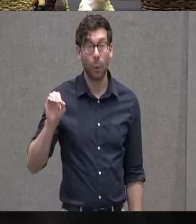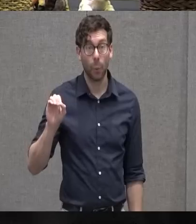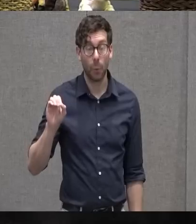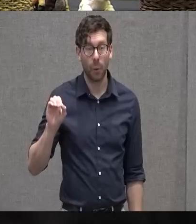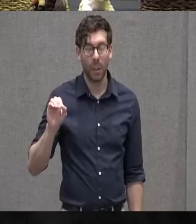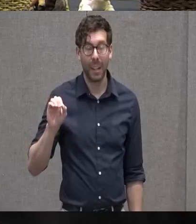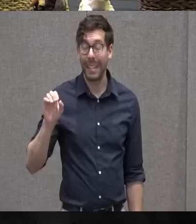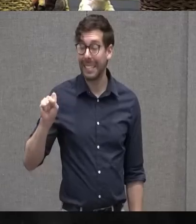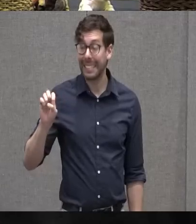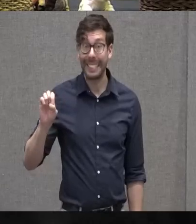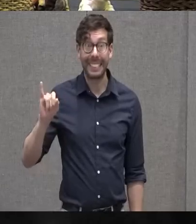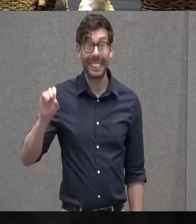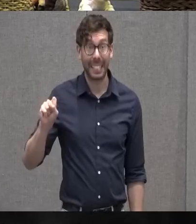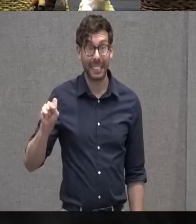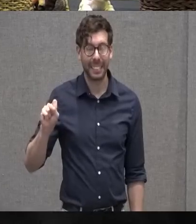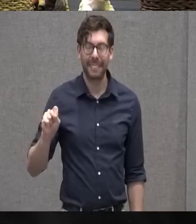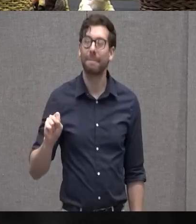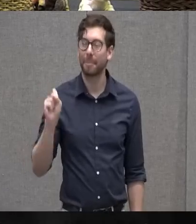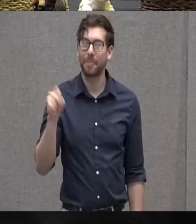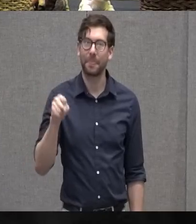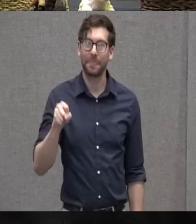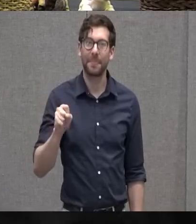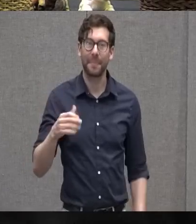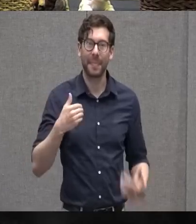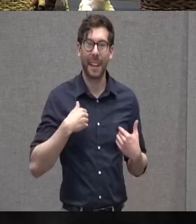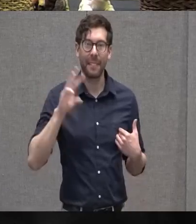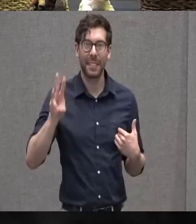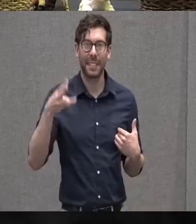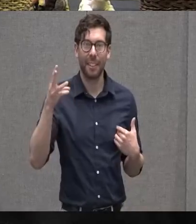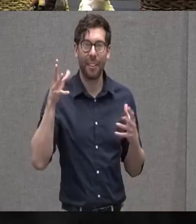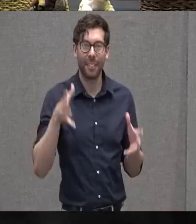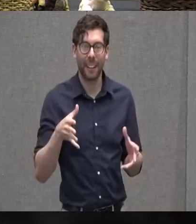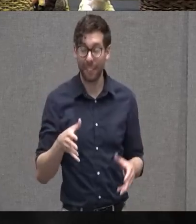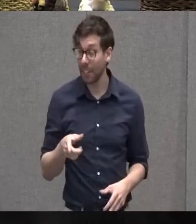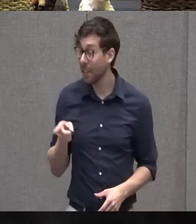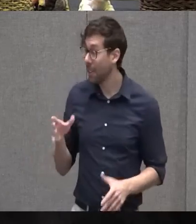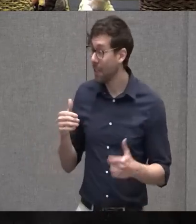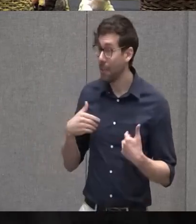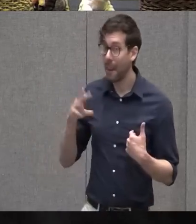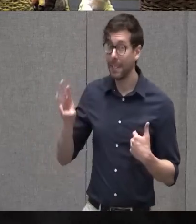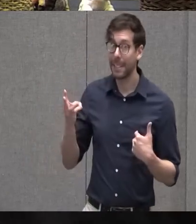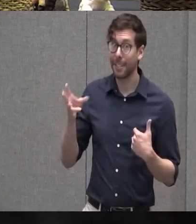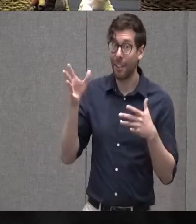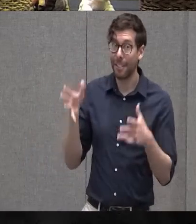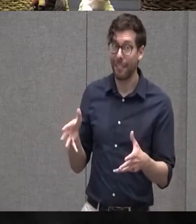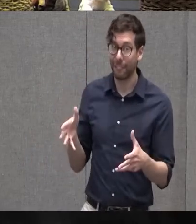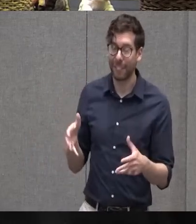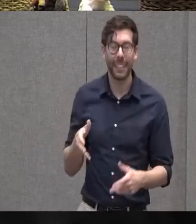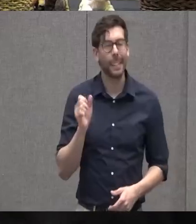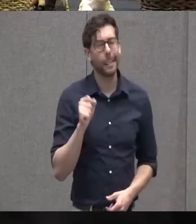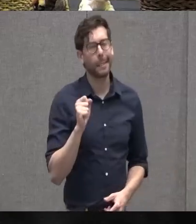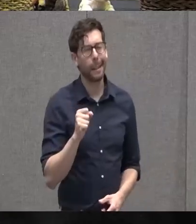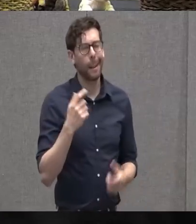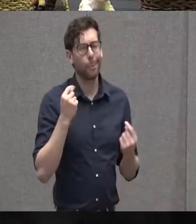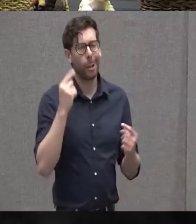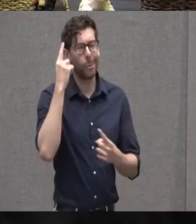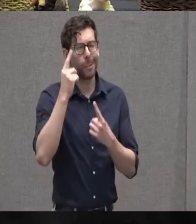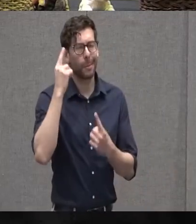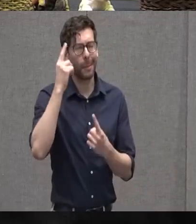I do have six left. You have $6 left. - I know. I'm trying to think of what would be my next thing